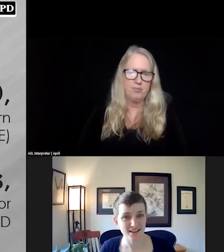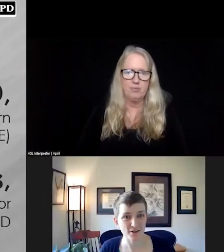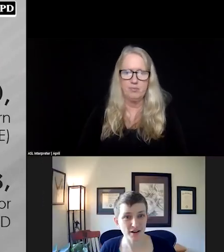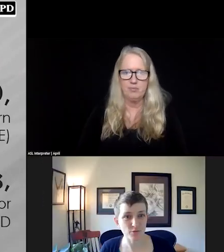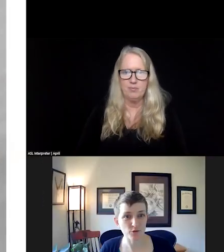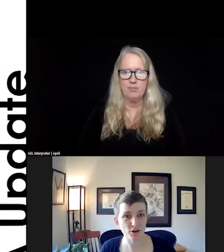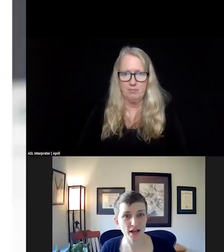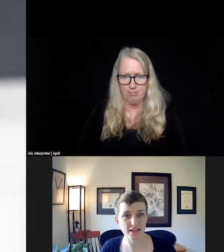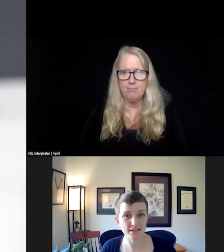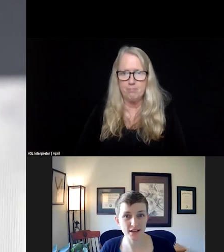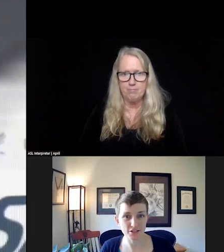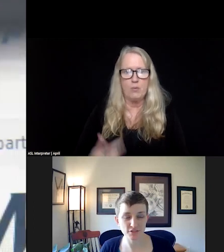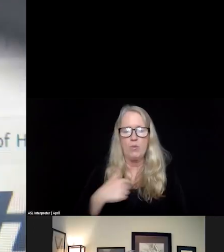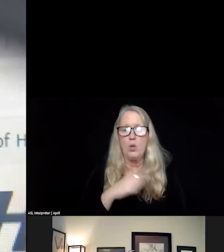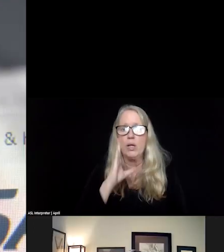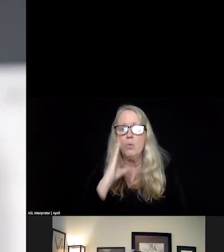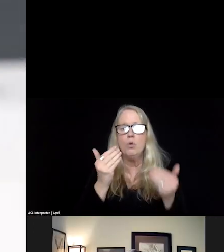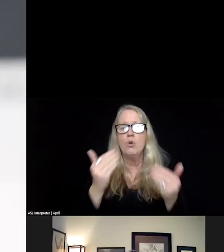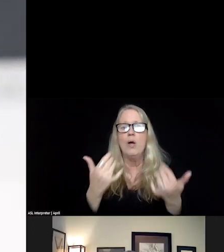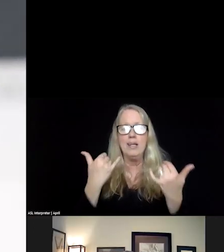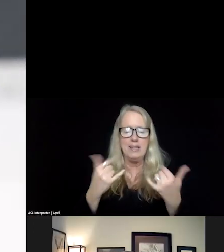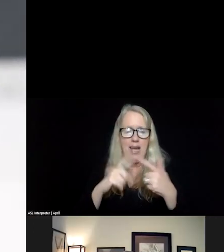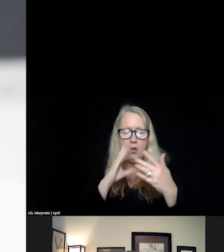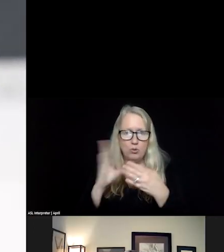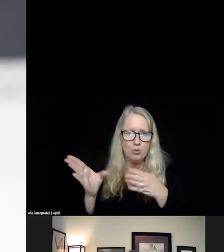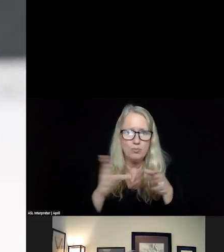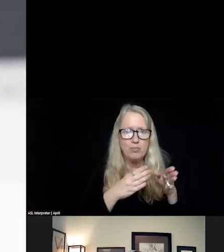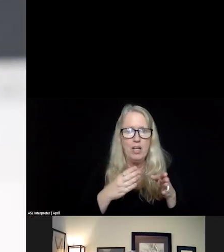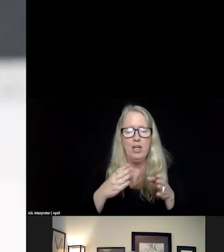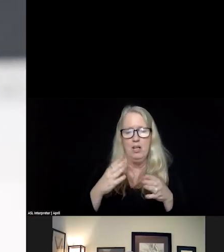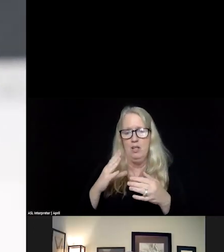WE WILL GO AHEAD AND SHIFT GEARS NOW FROM THE FEATURE TO THE STANDING UPDATES.